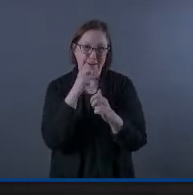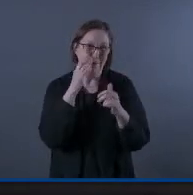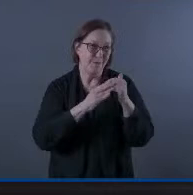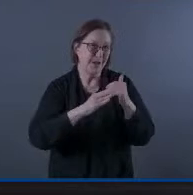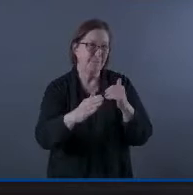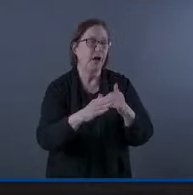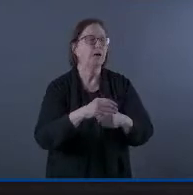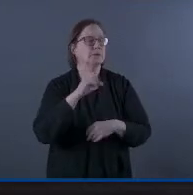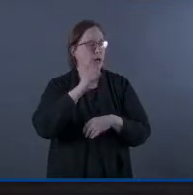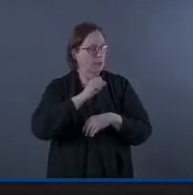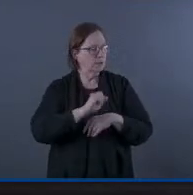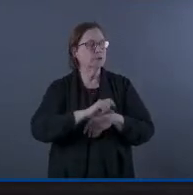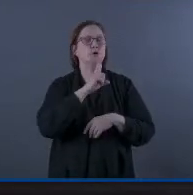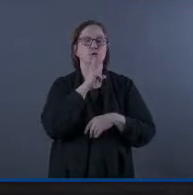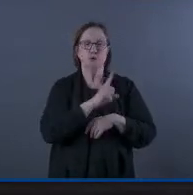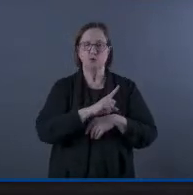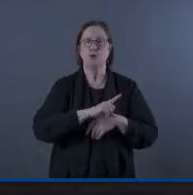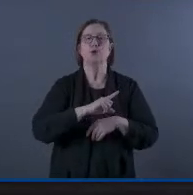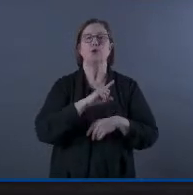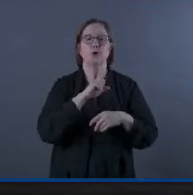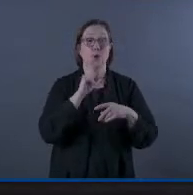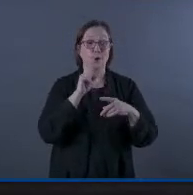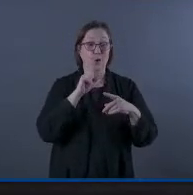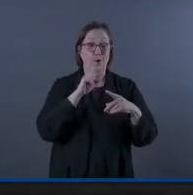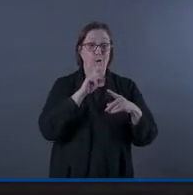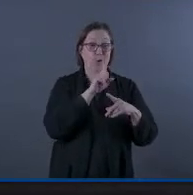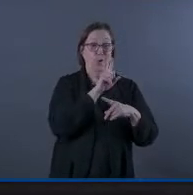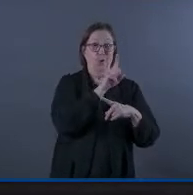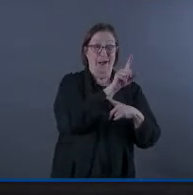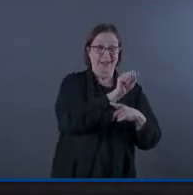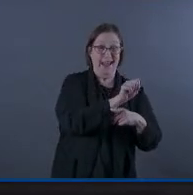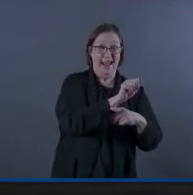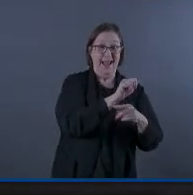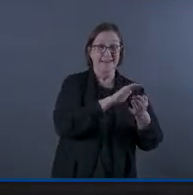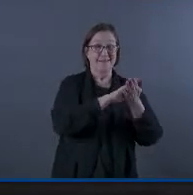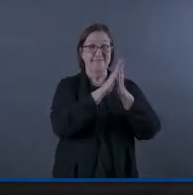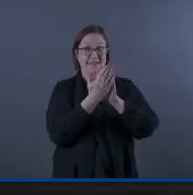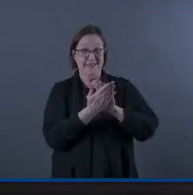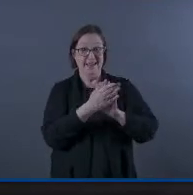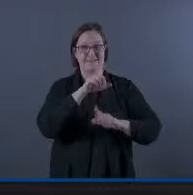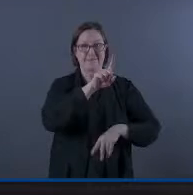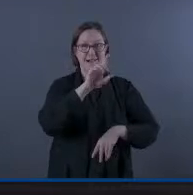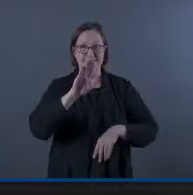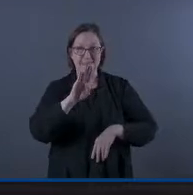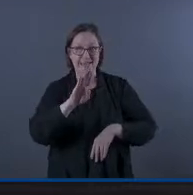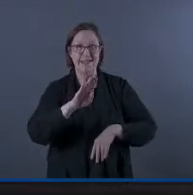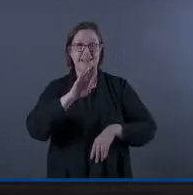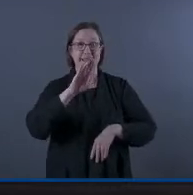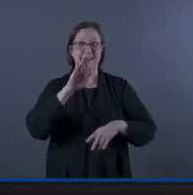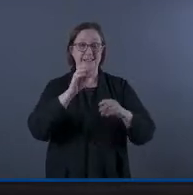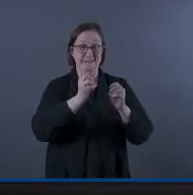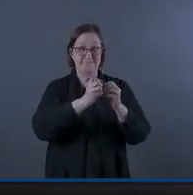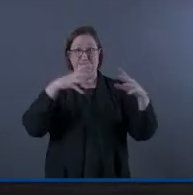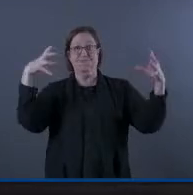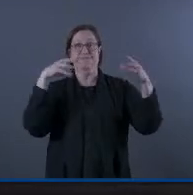after the eligibility expanded. And we apologize for that, but the numbers that we got were pretty amazing.